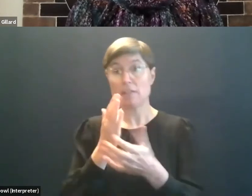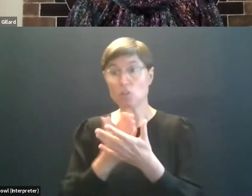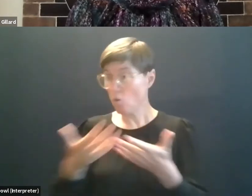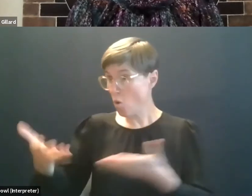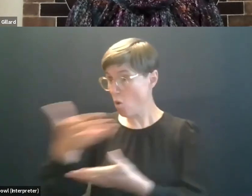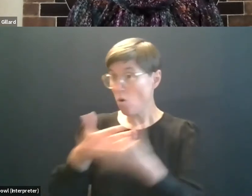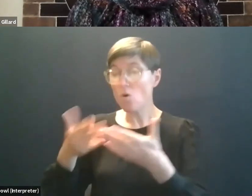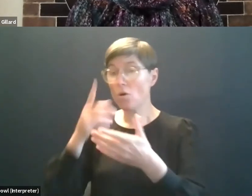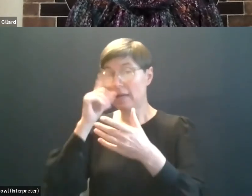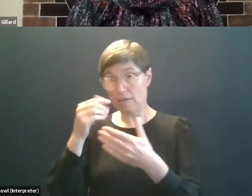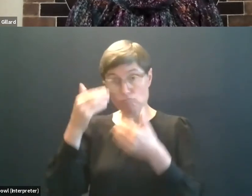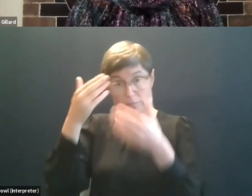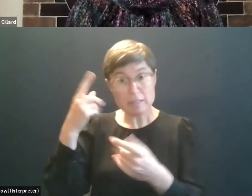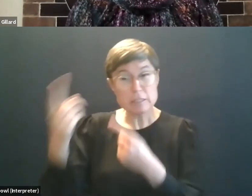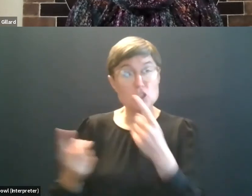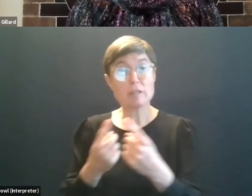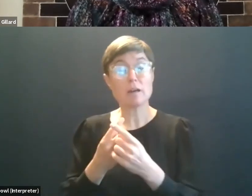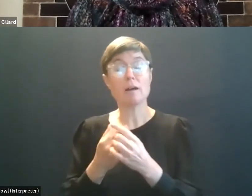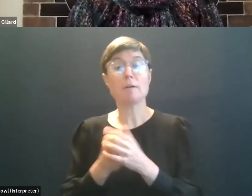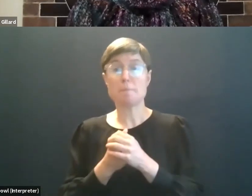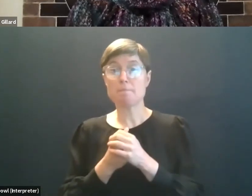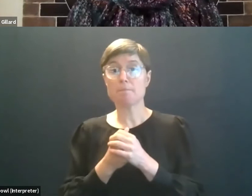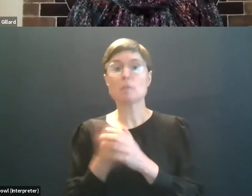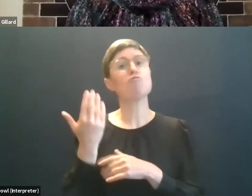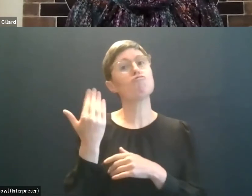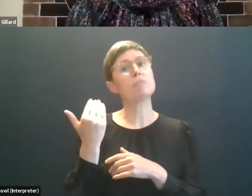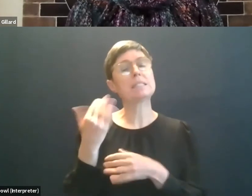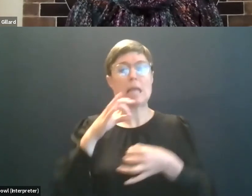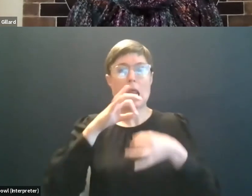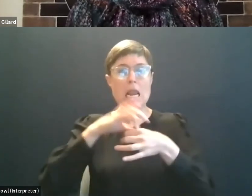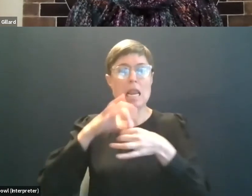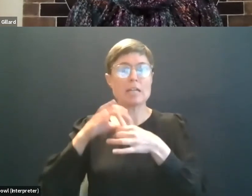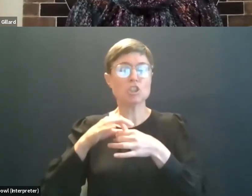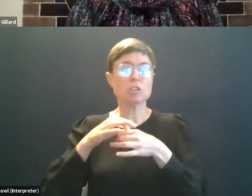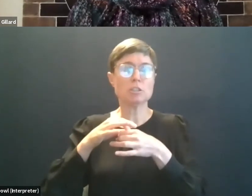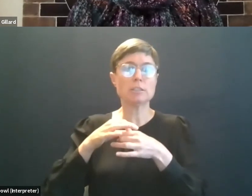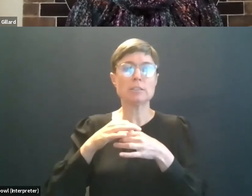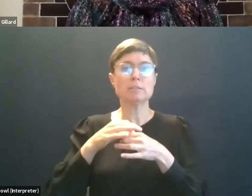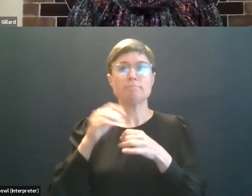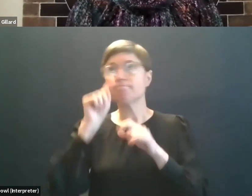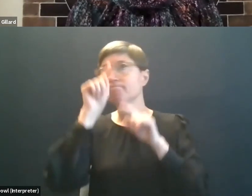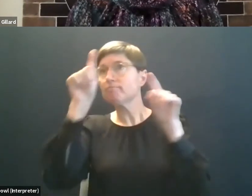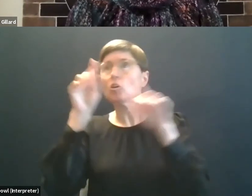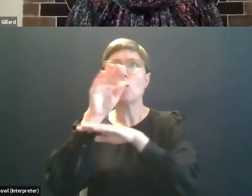There's been some recent election results around the world and your initial reaction